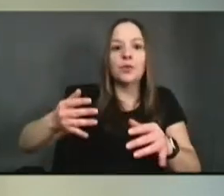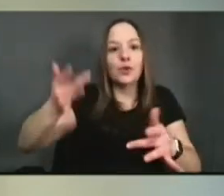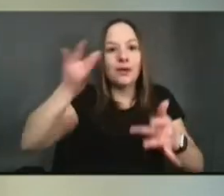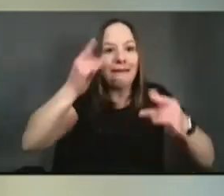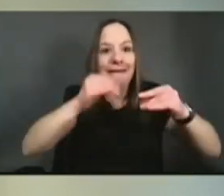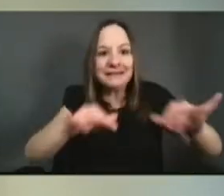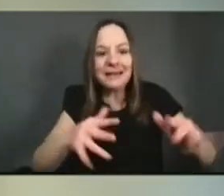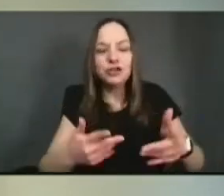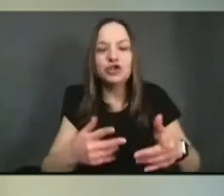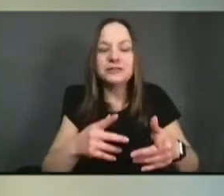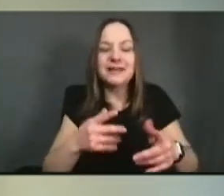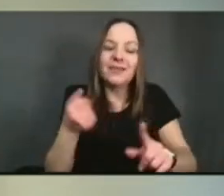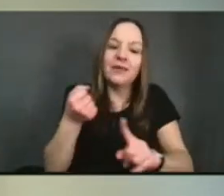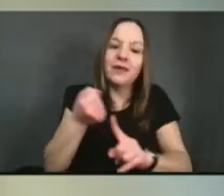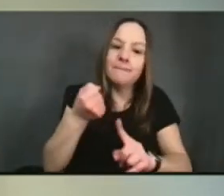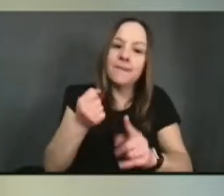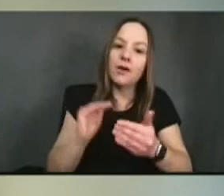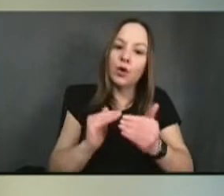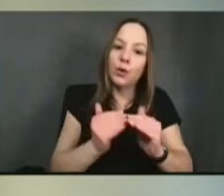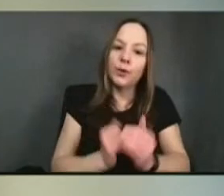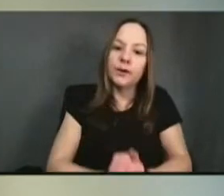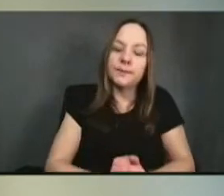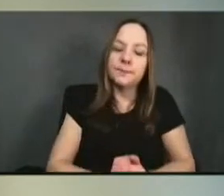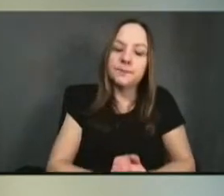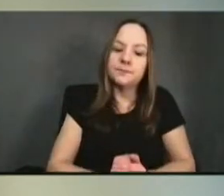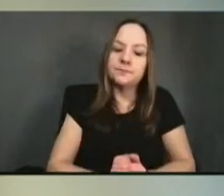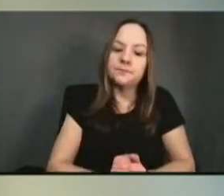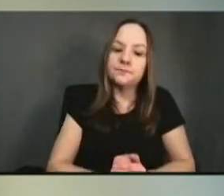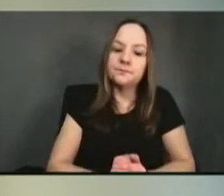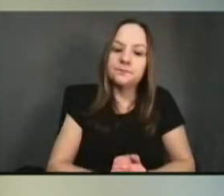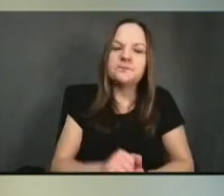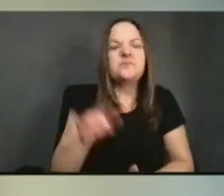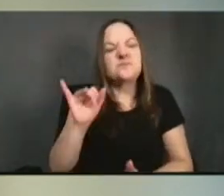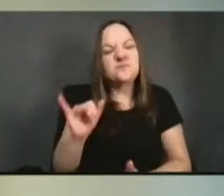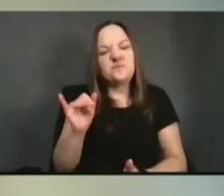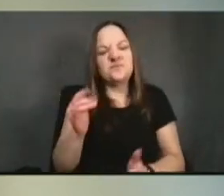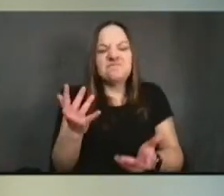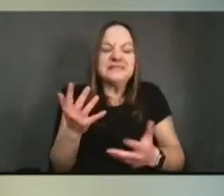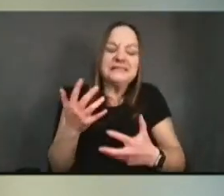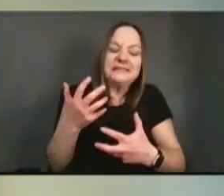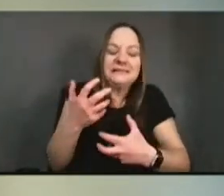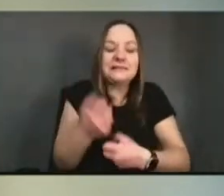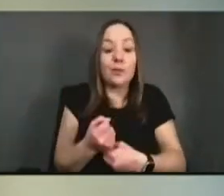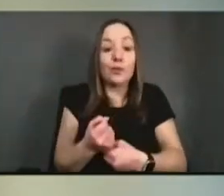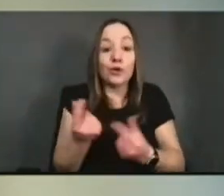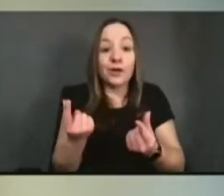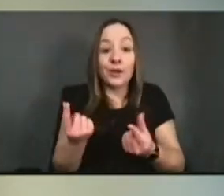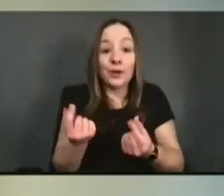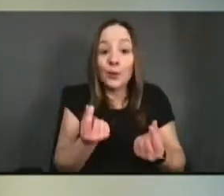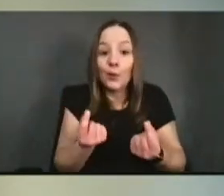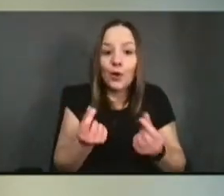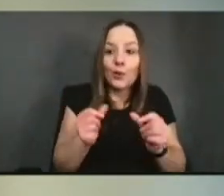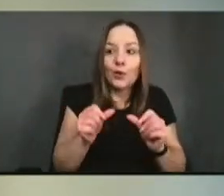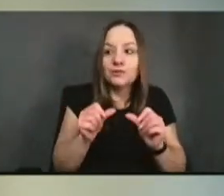rian His impact in the community. So that's just a